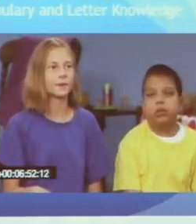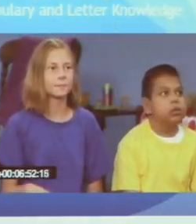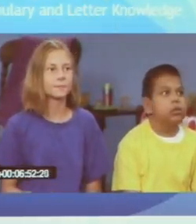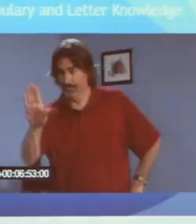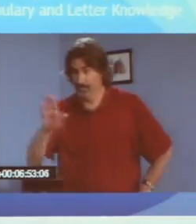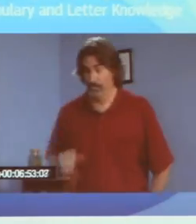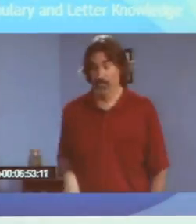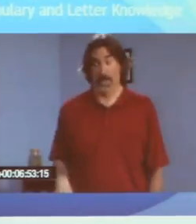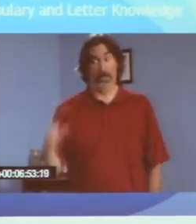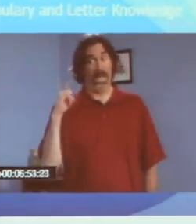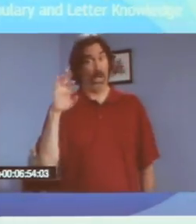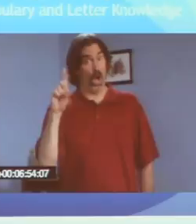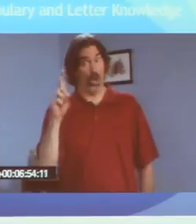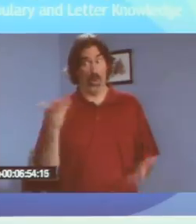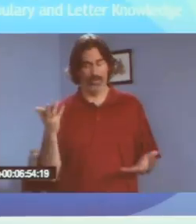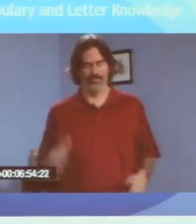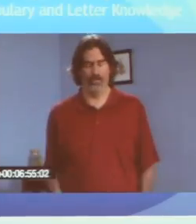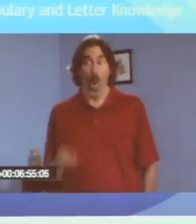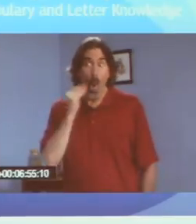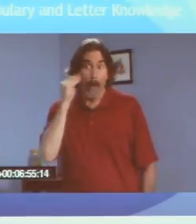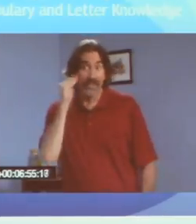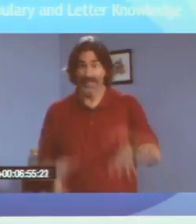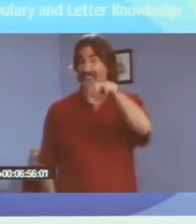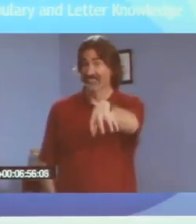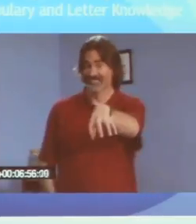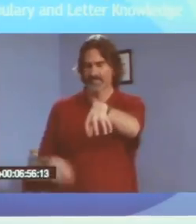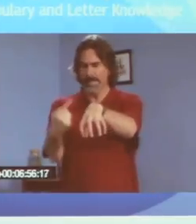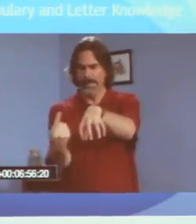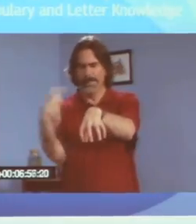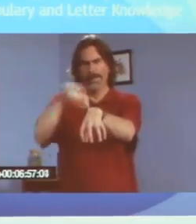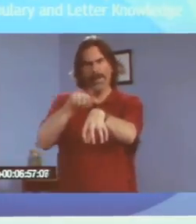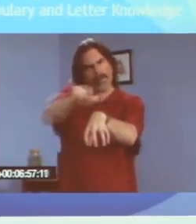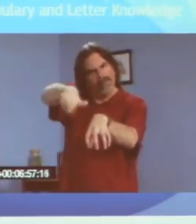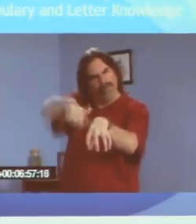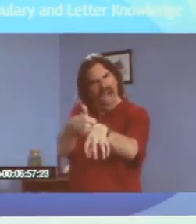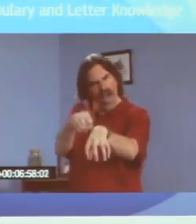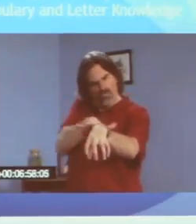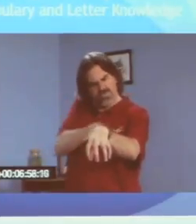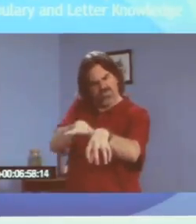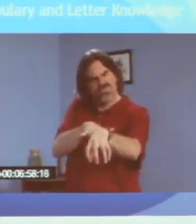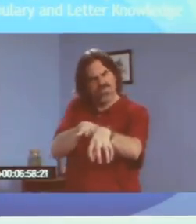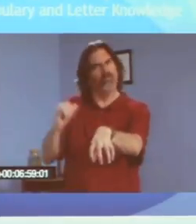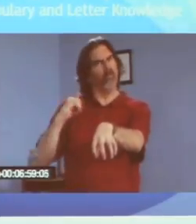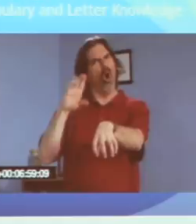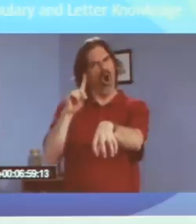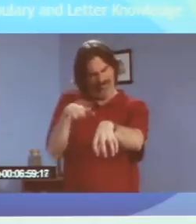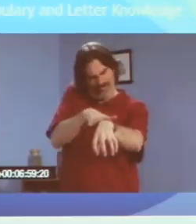What's that? Okay. Think about your house. And behind your house,